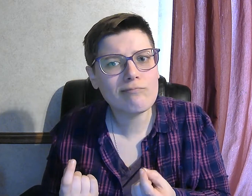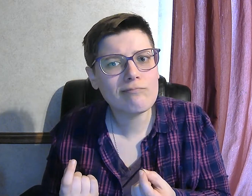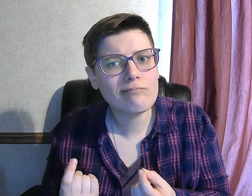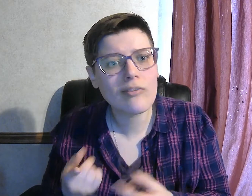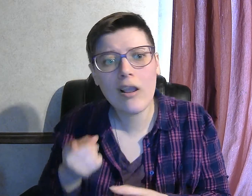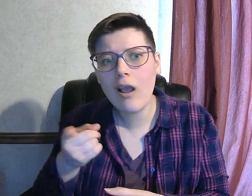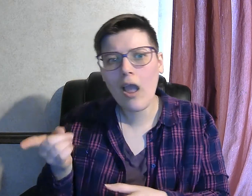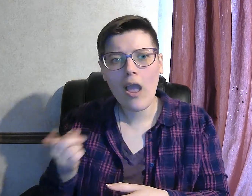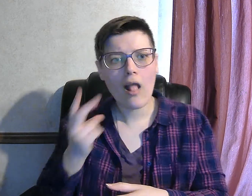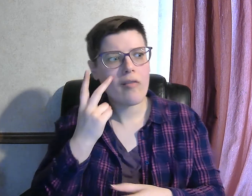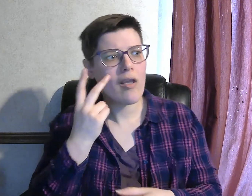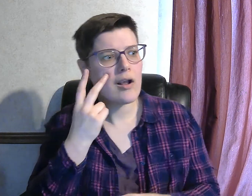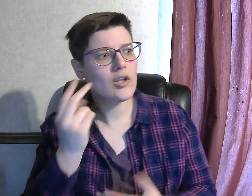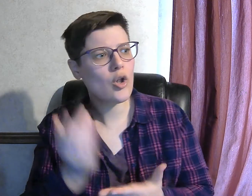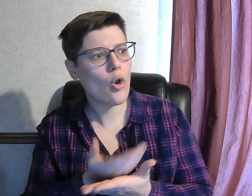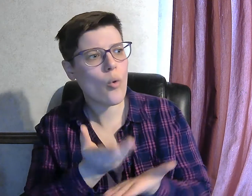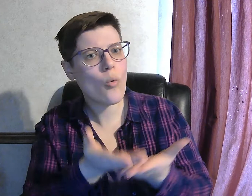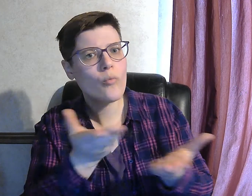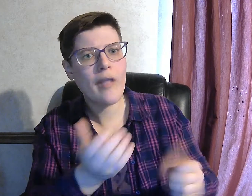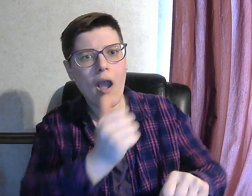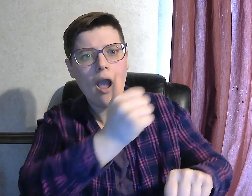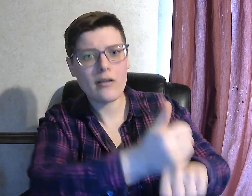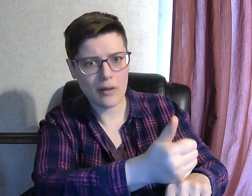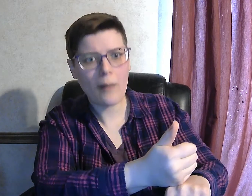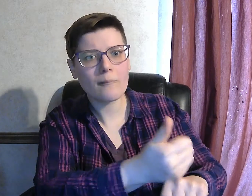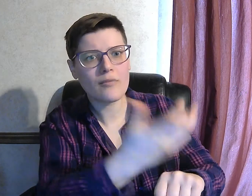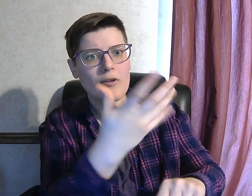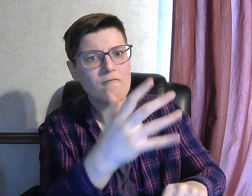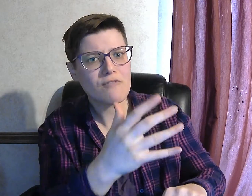then they see it can be done--